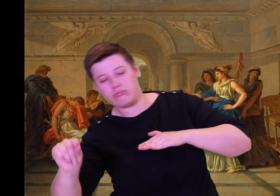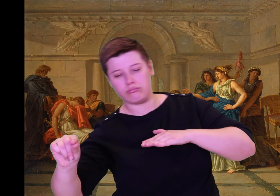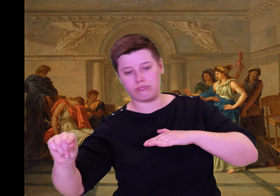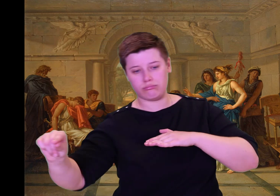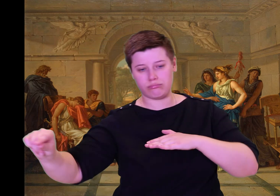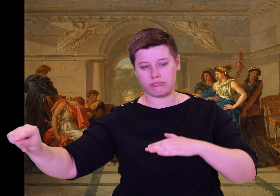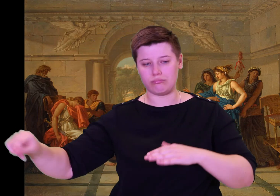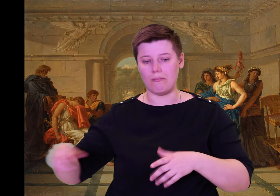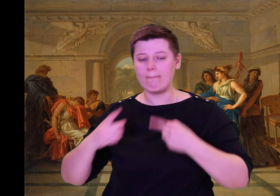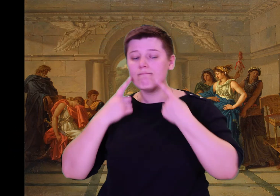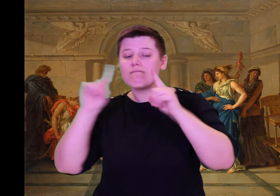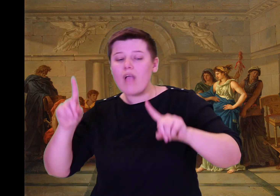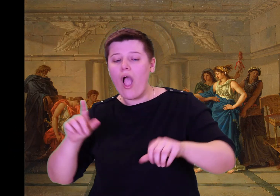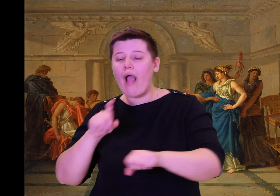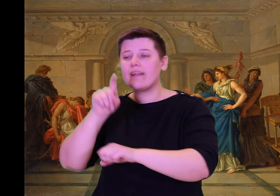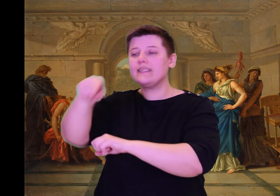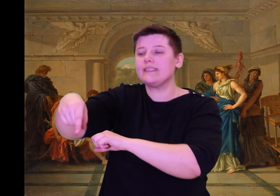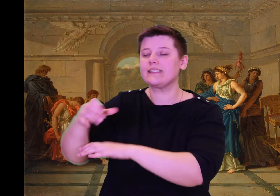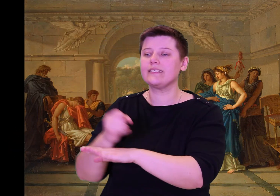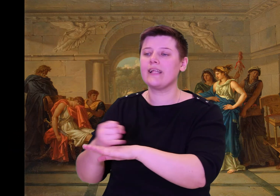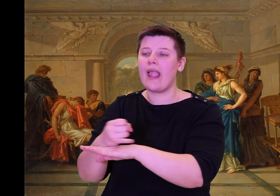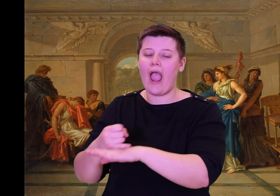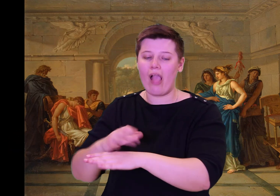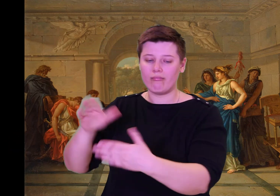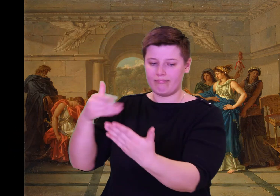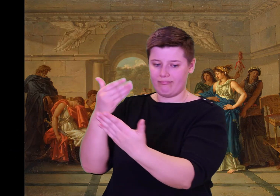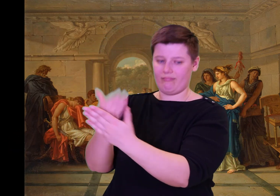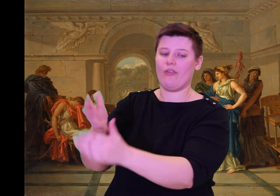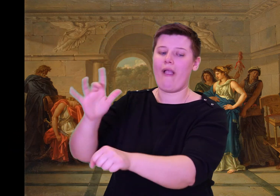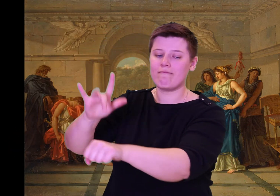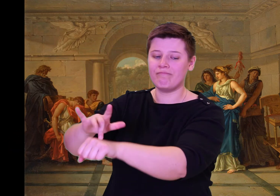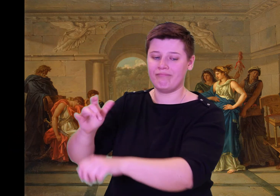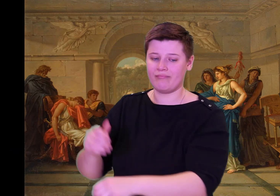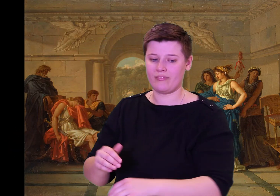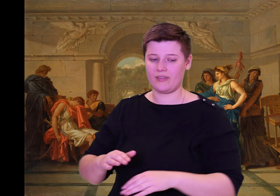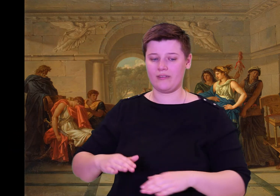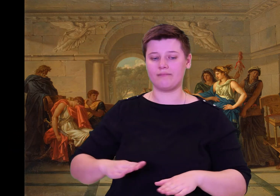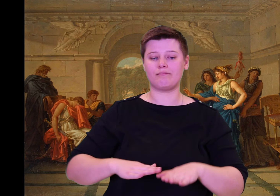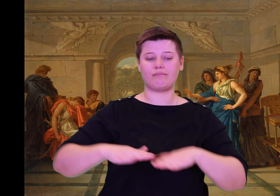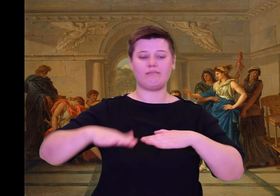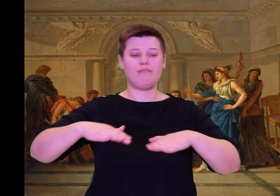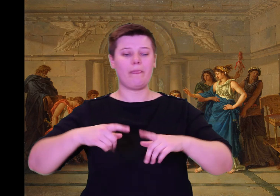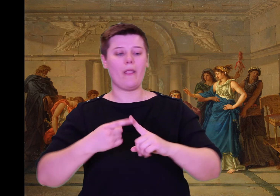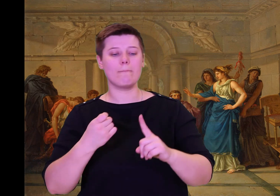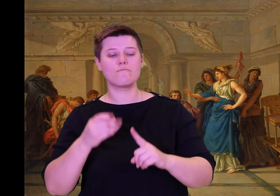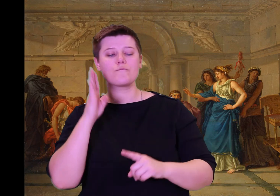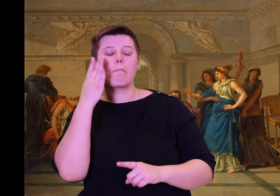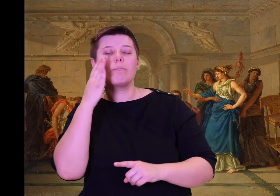I can, if it is fated. For now, come in, and let me make you welcome."